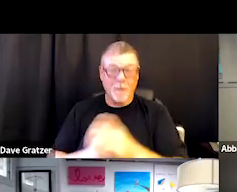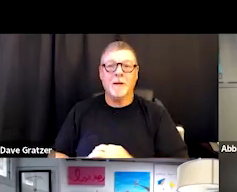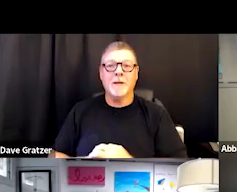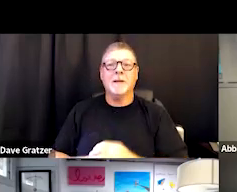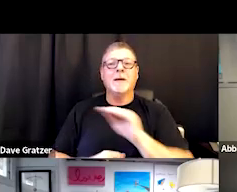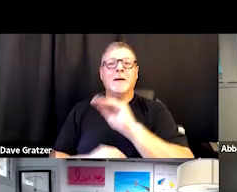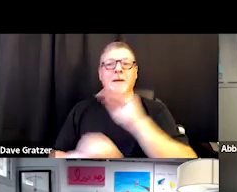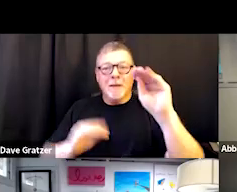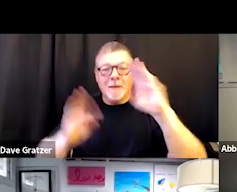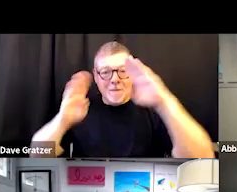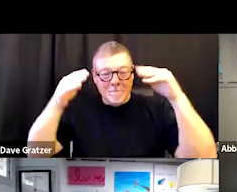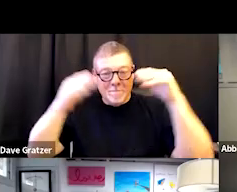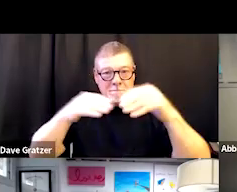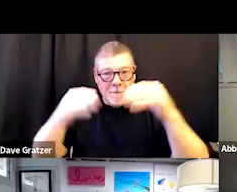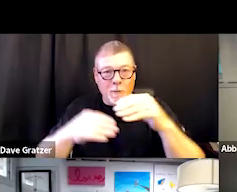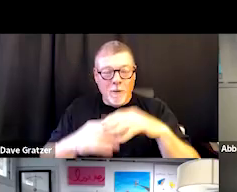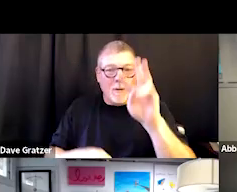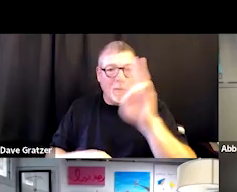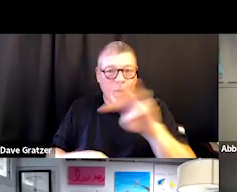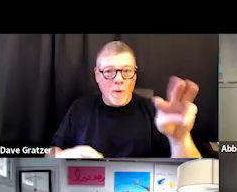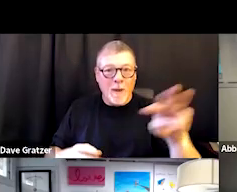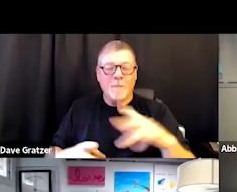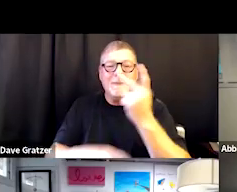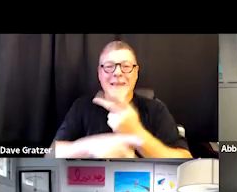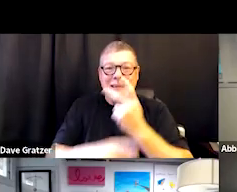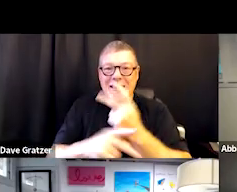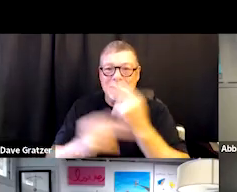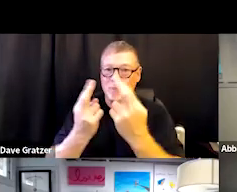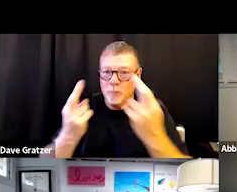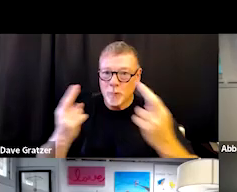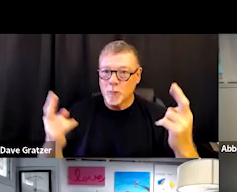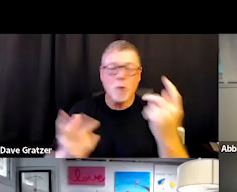we're focusing in on the resources that we wanna keep, what should we focus on?